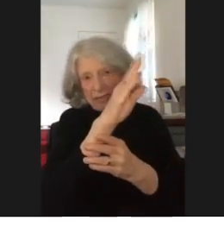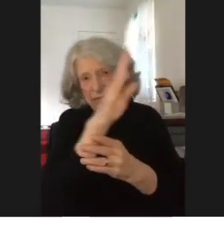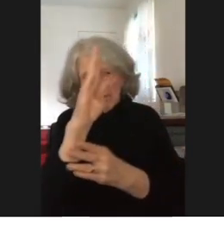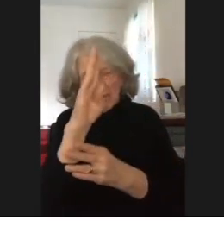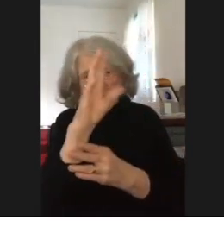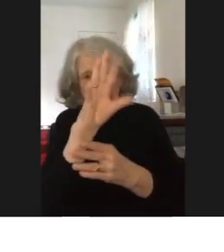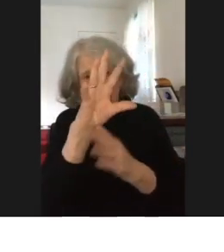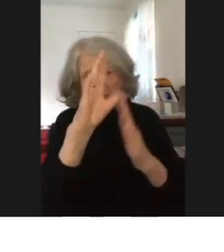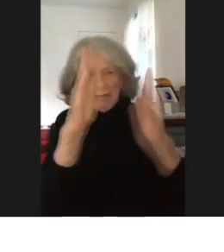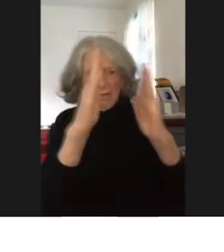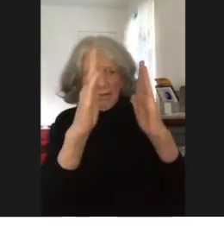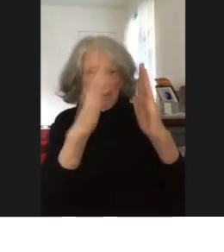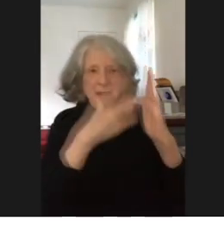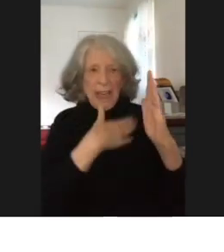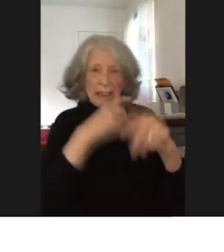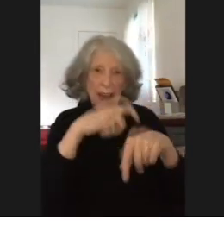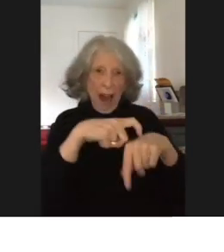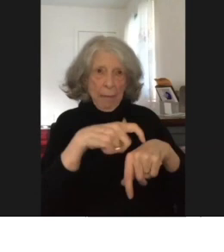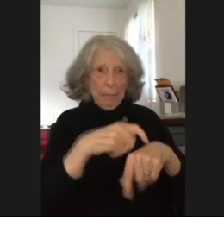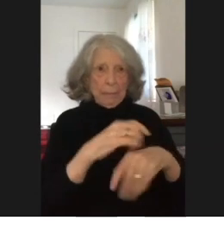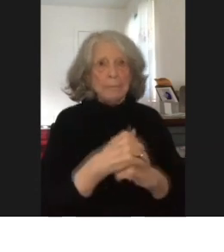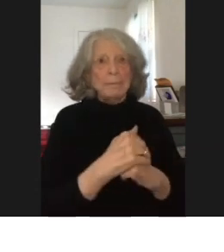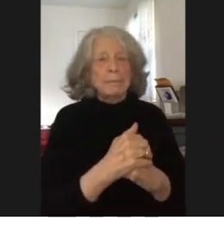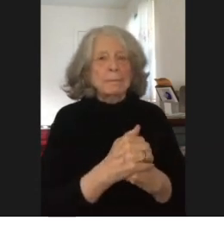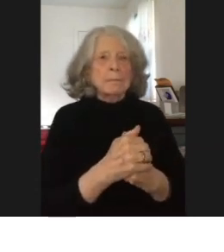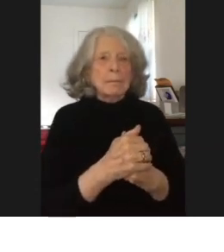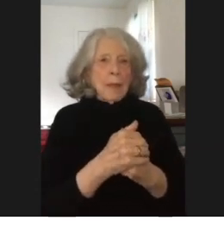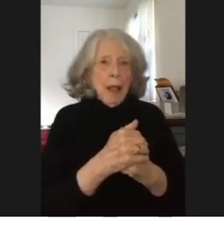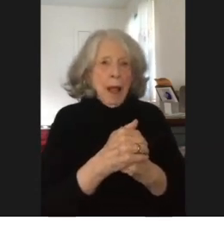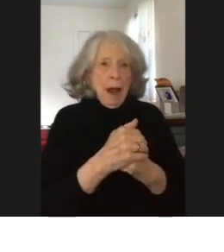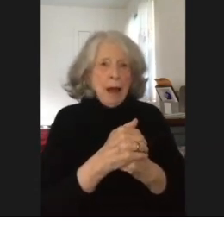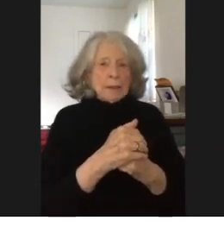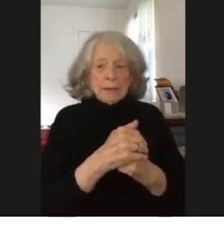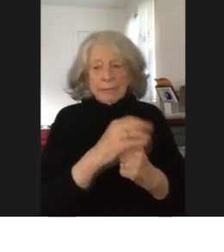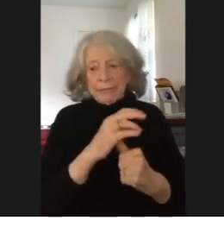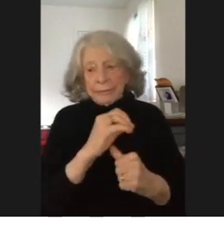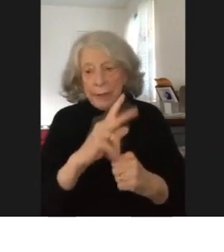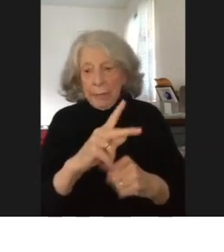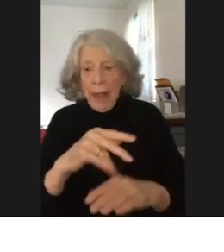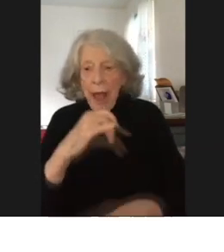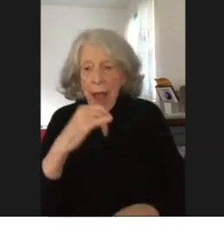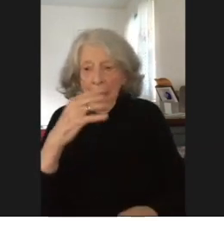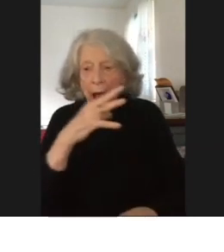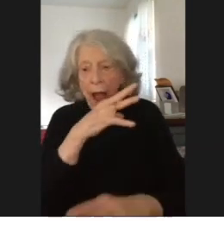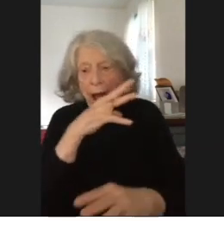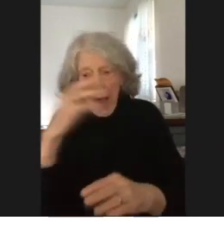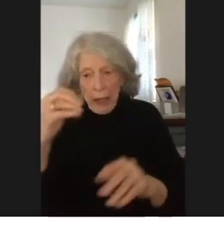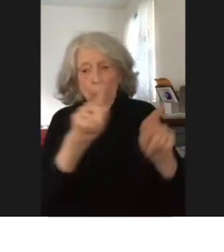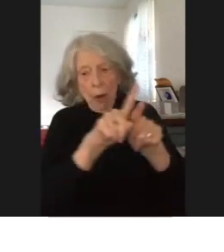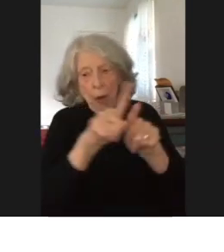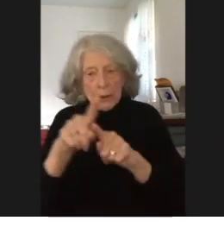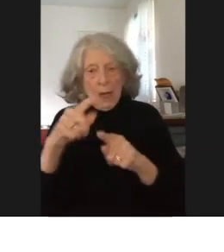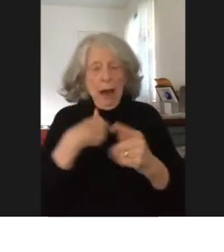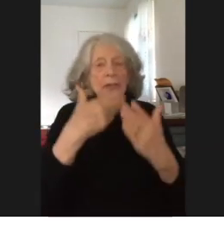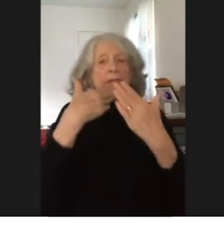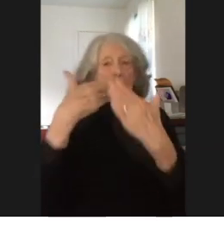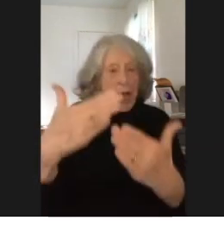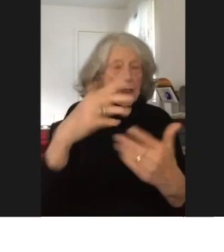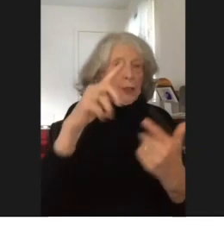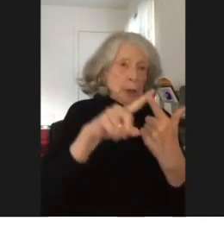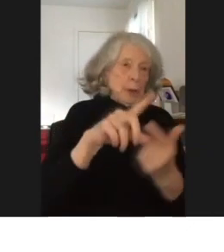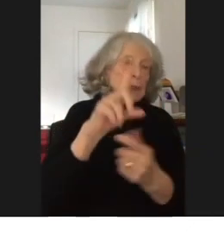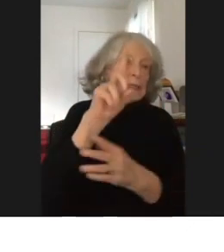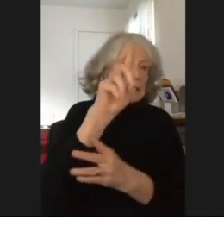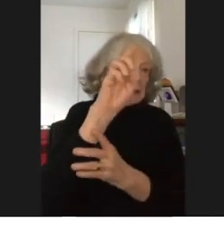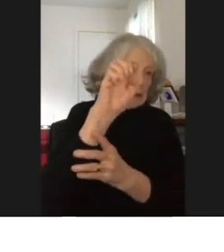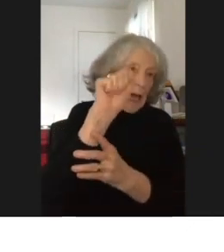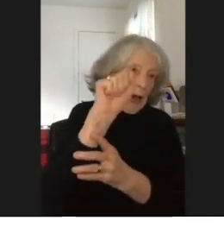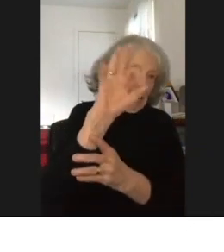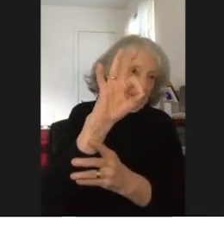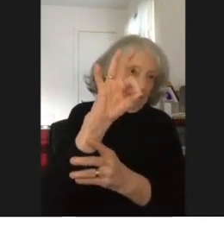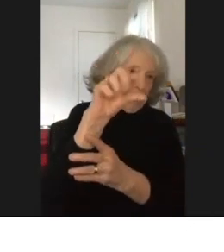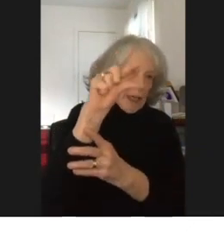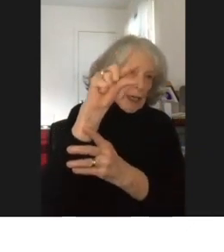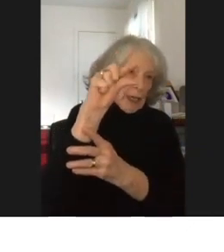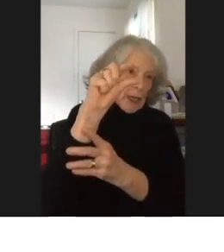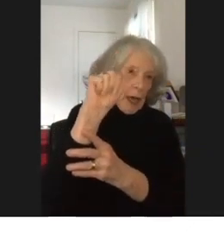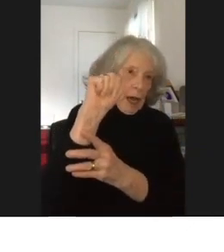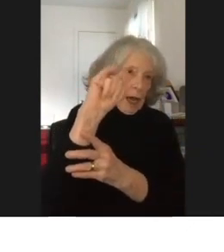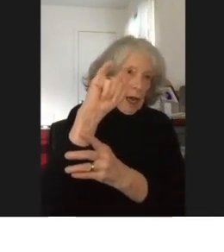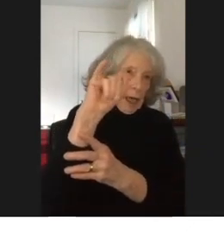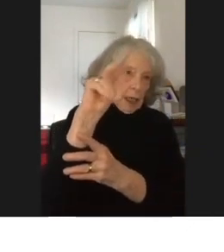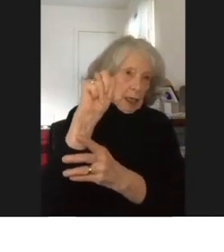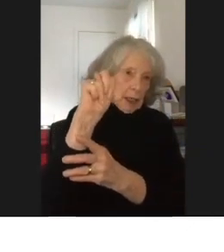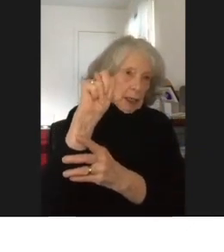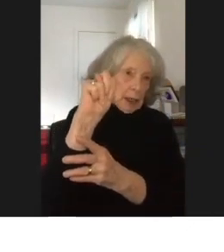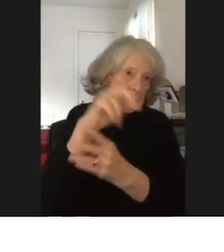This was back in the 1930s and a few decades after that.